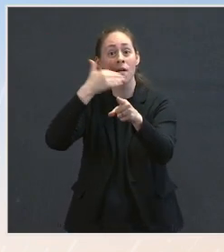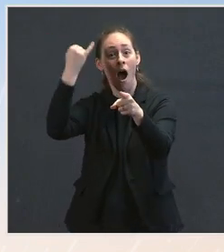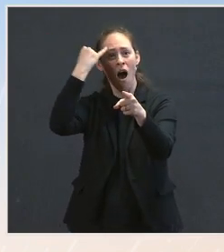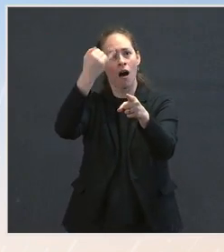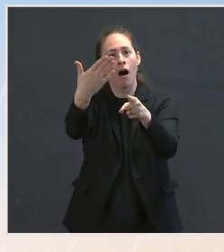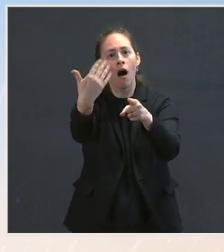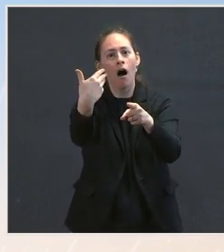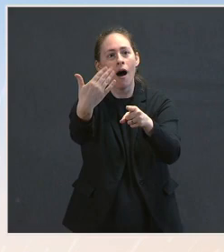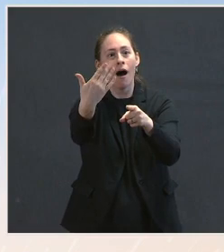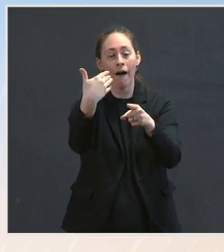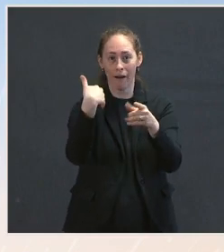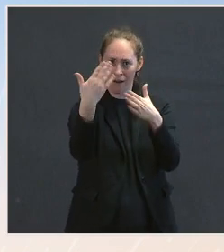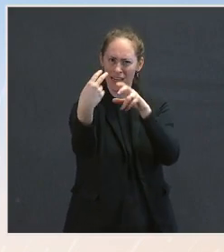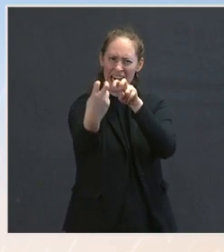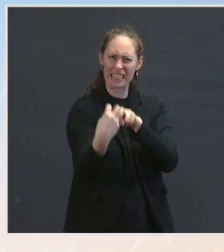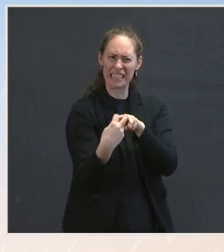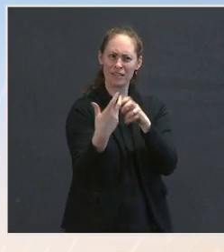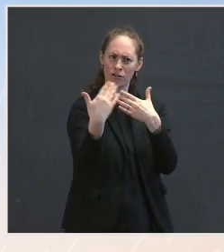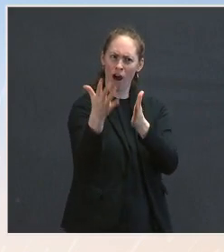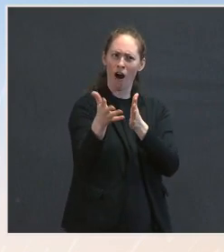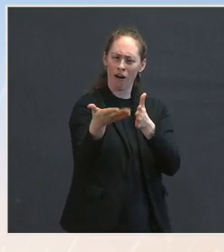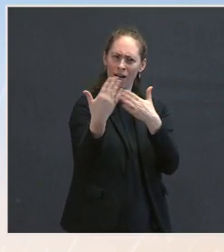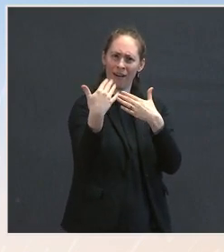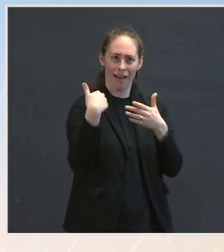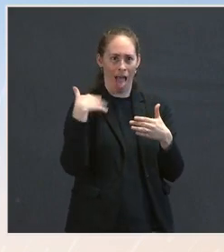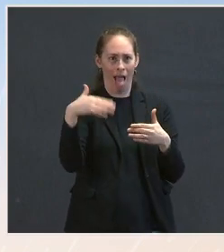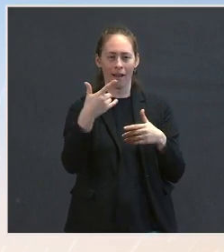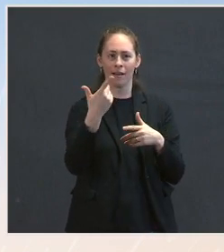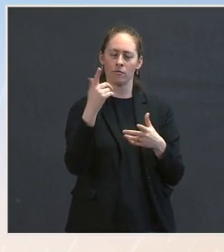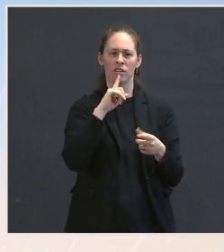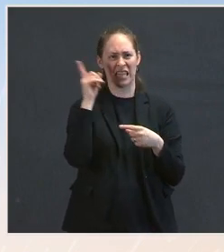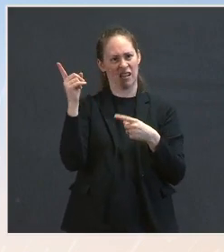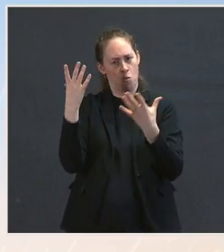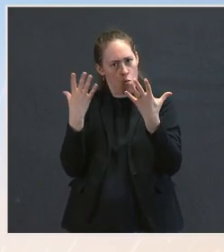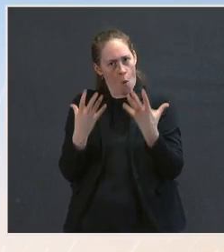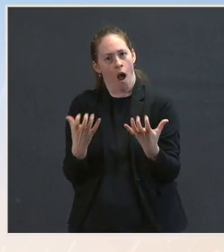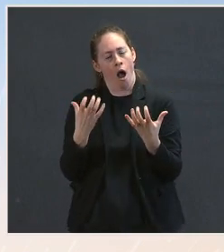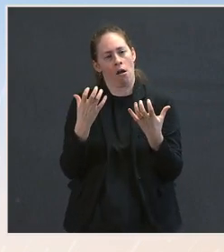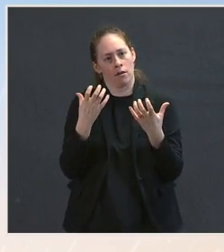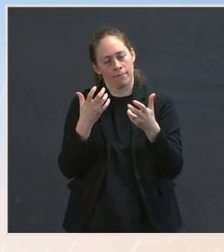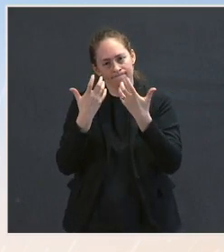This is a plan that he remains committed to, and he is hopeful that Republicans, many in Congress,